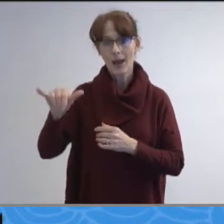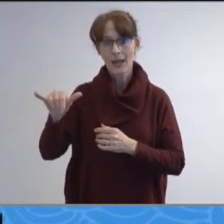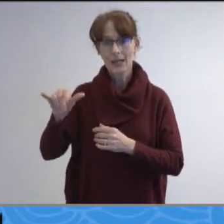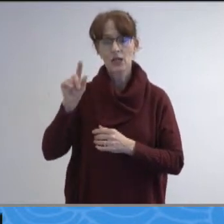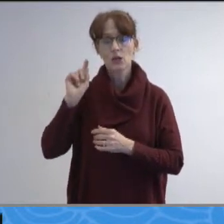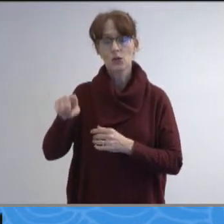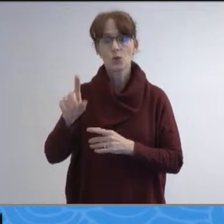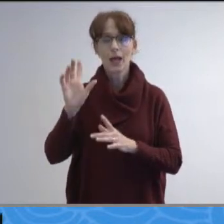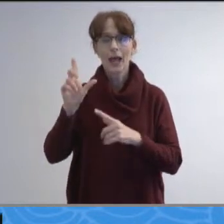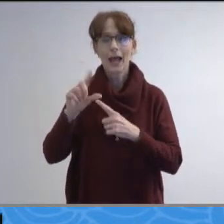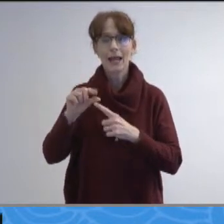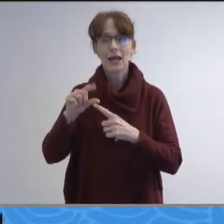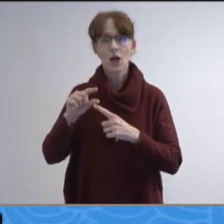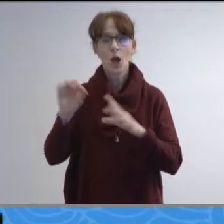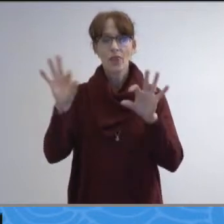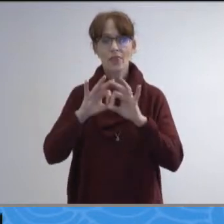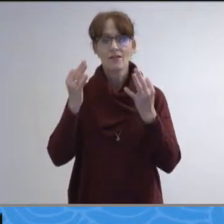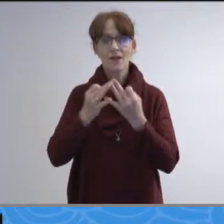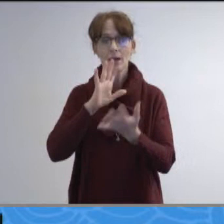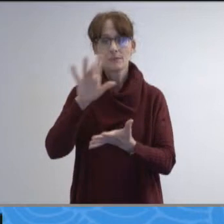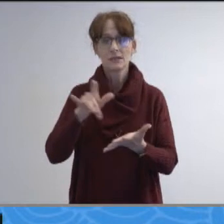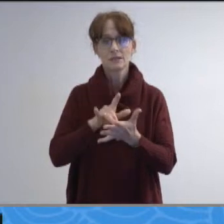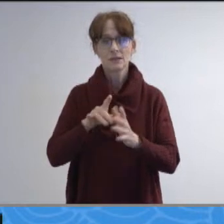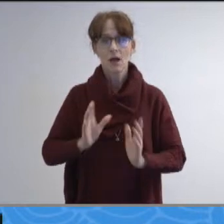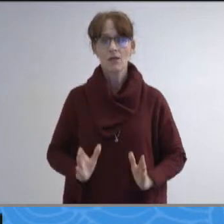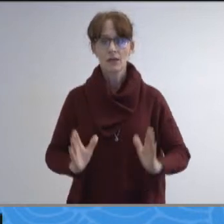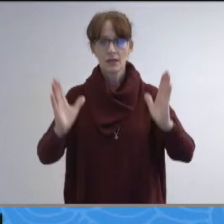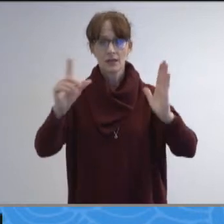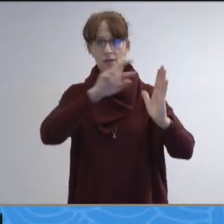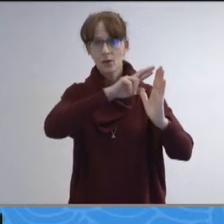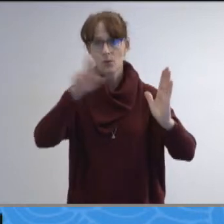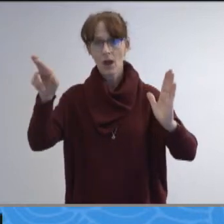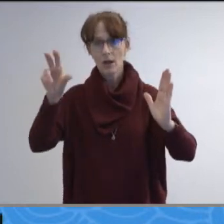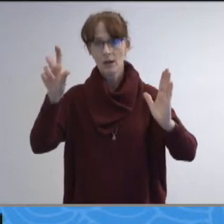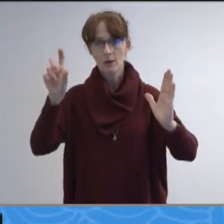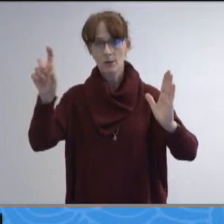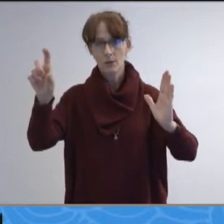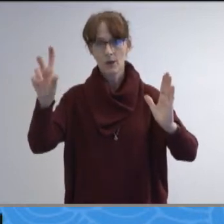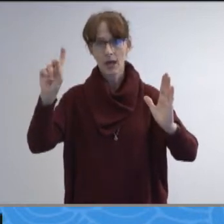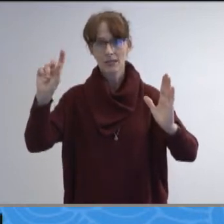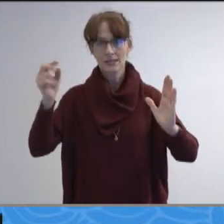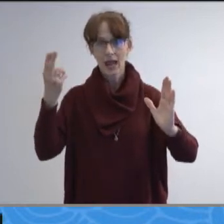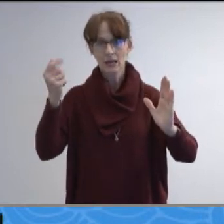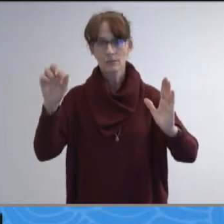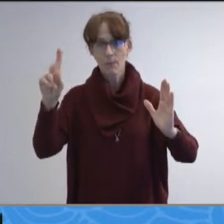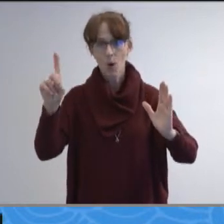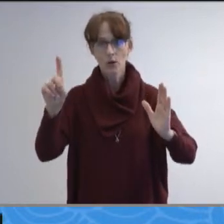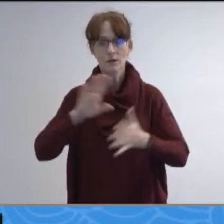in the top right-hand corner of their dashboard. Once at the Family Center,